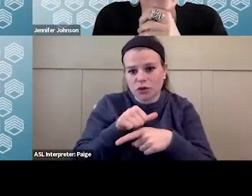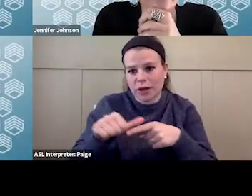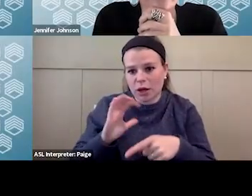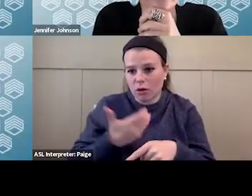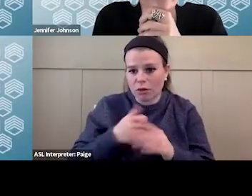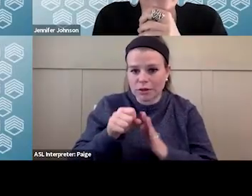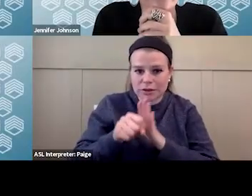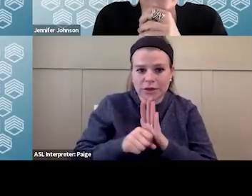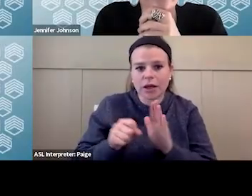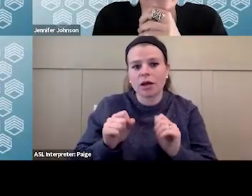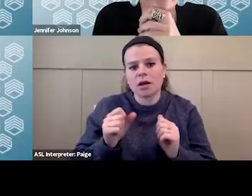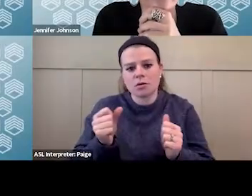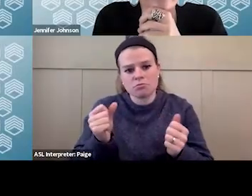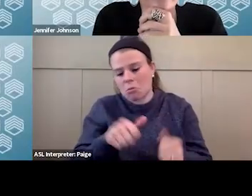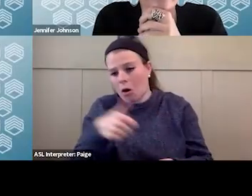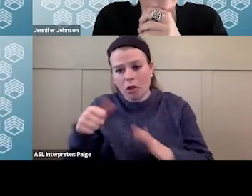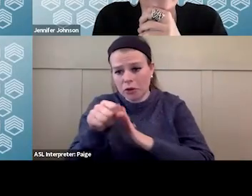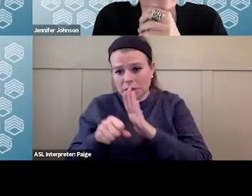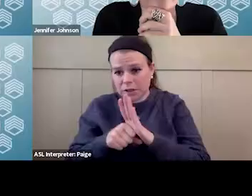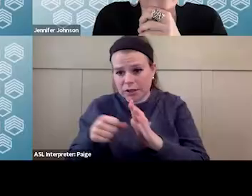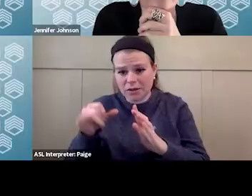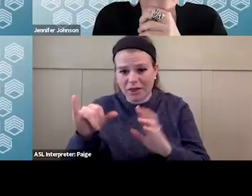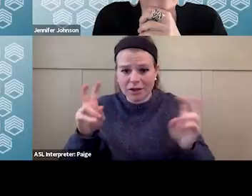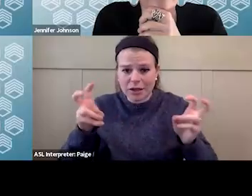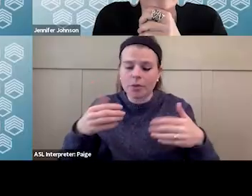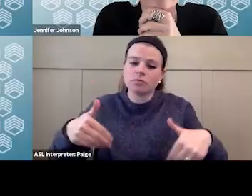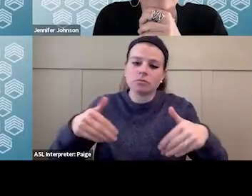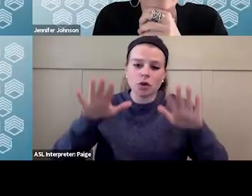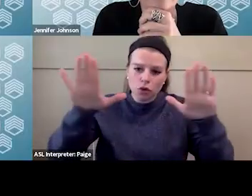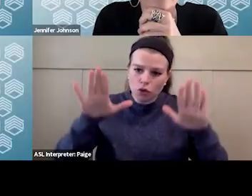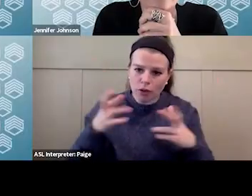states on this, and it is a wonderful, wonderful resource, uh, to look